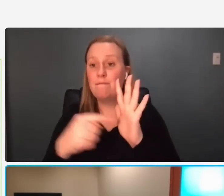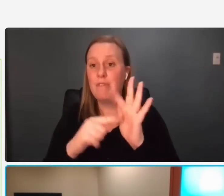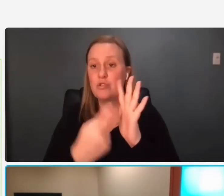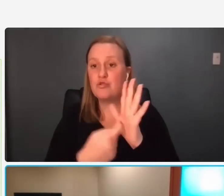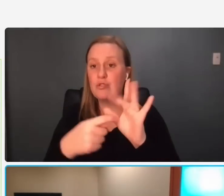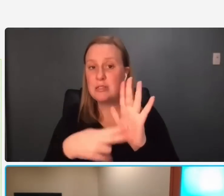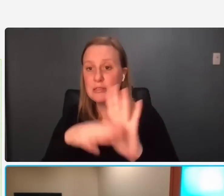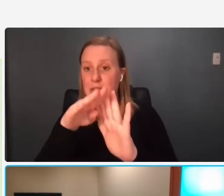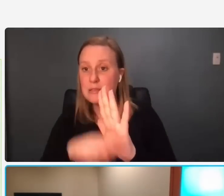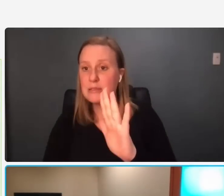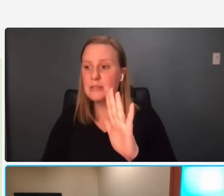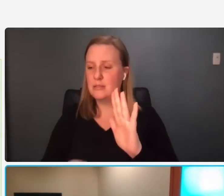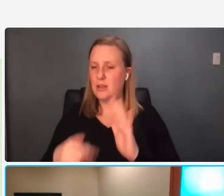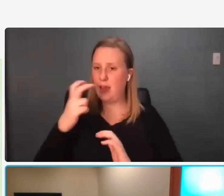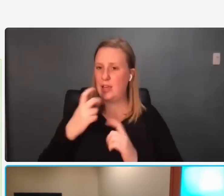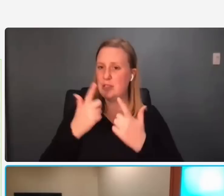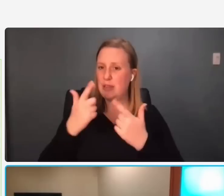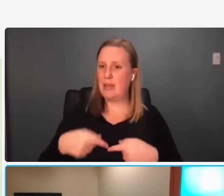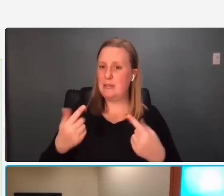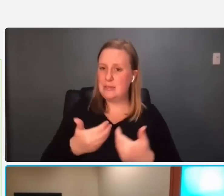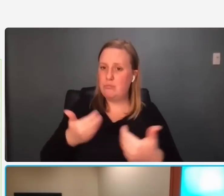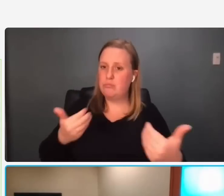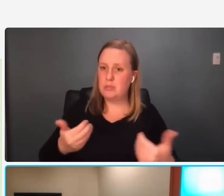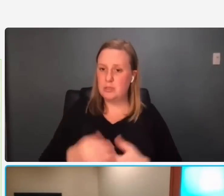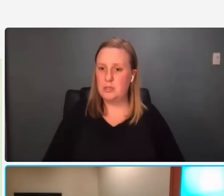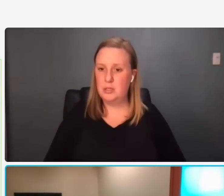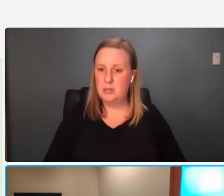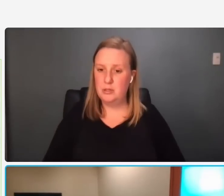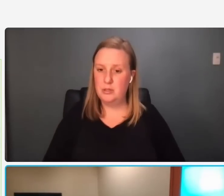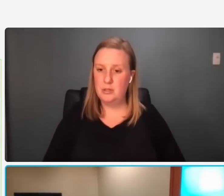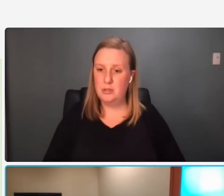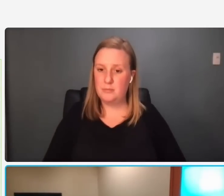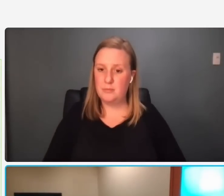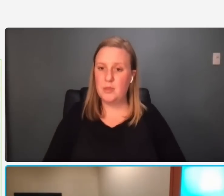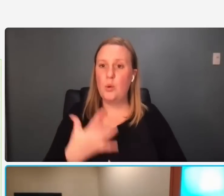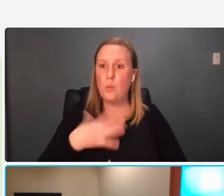Designing a new regulatory model presents opportunities to improve the way aged care is regulated.